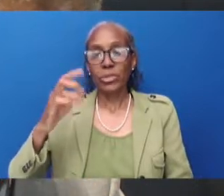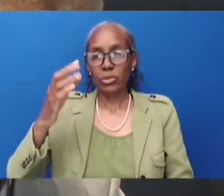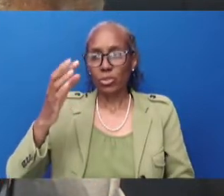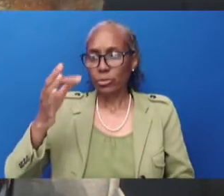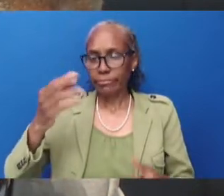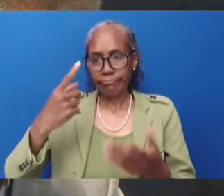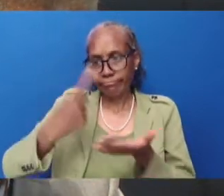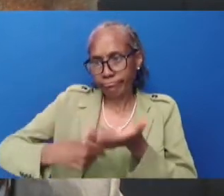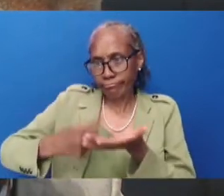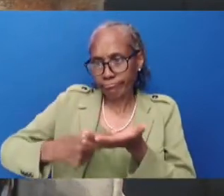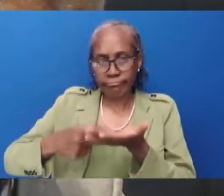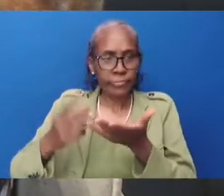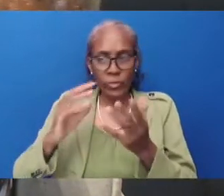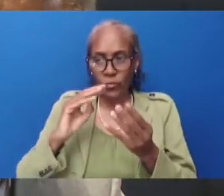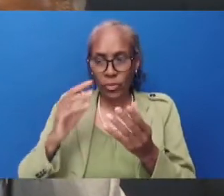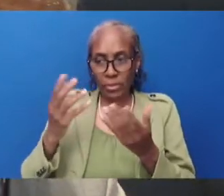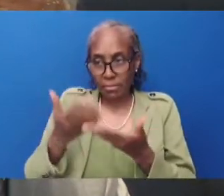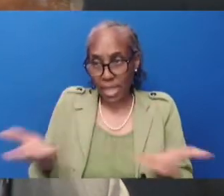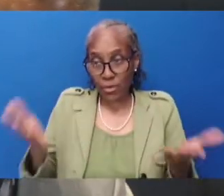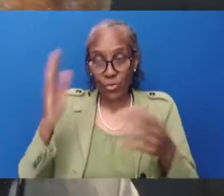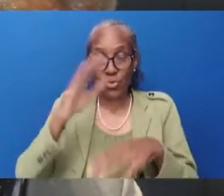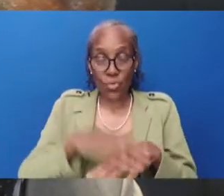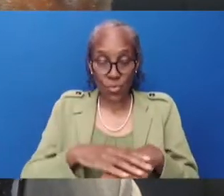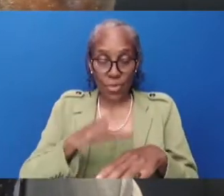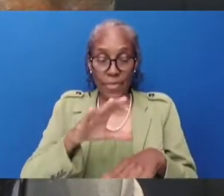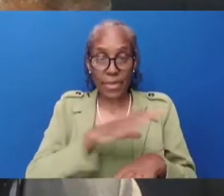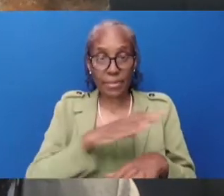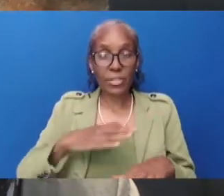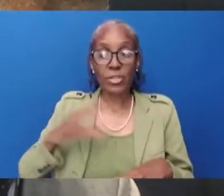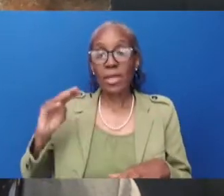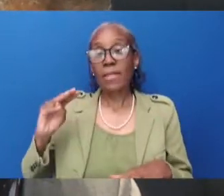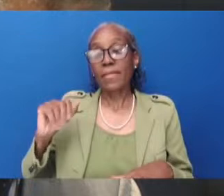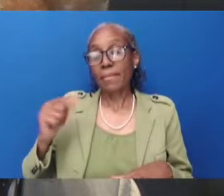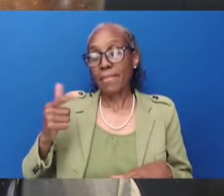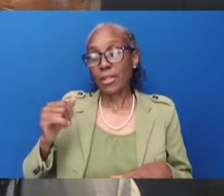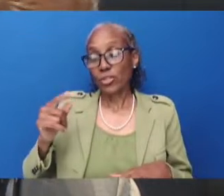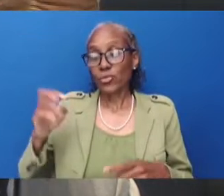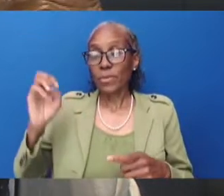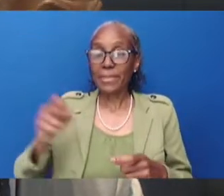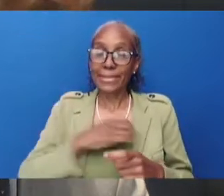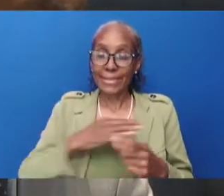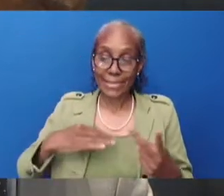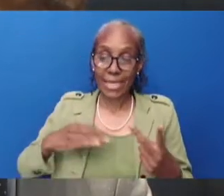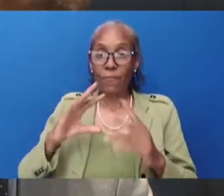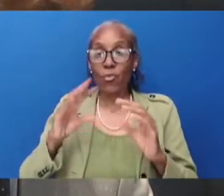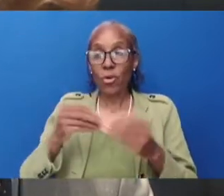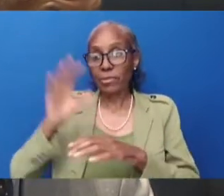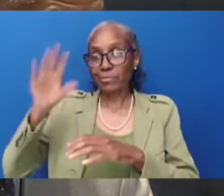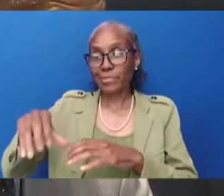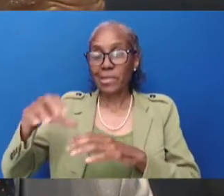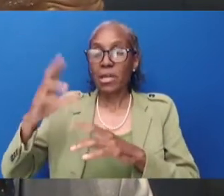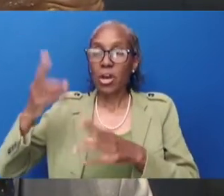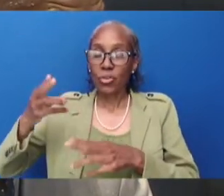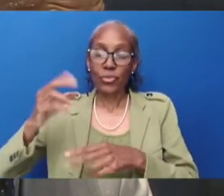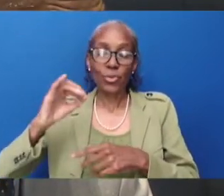PRIMARY RESPONSIBILITY FOR ADJUDICATING MATTERS CONCERNING THE COMMISSION.